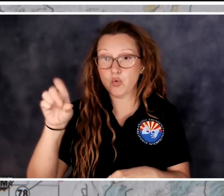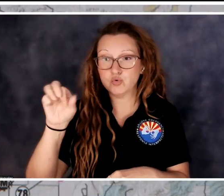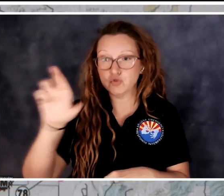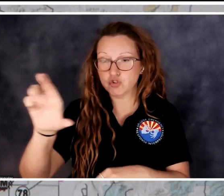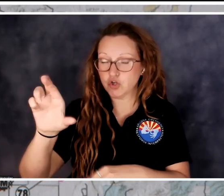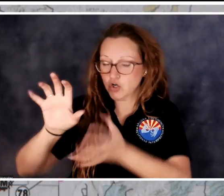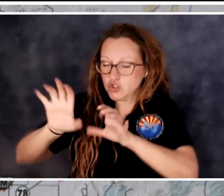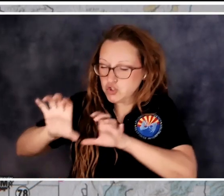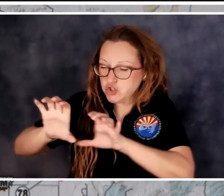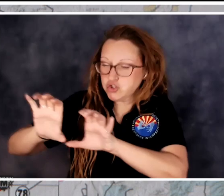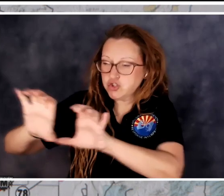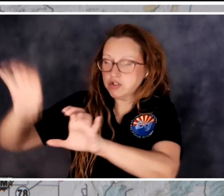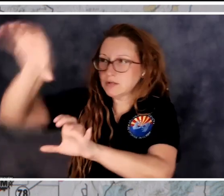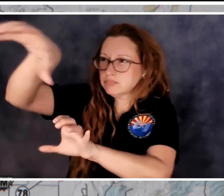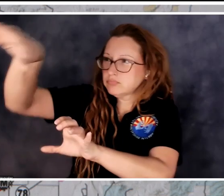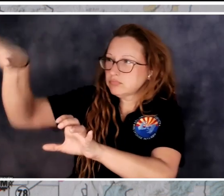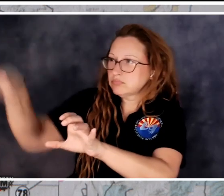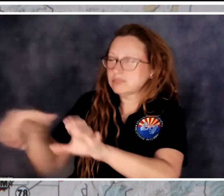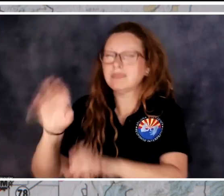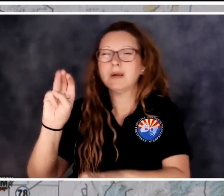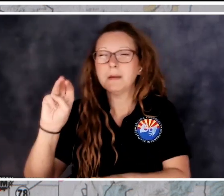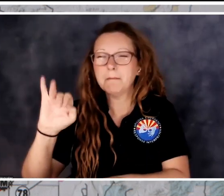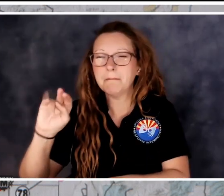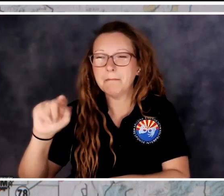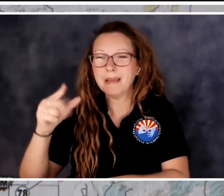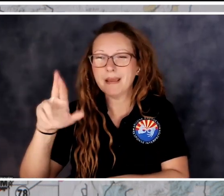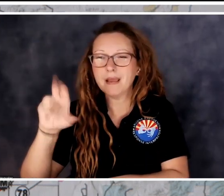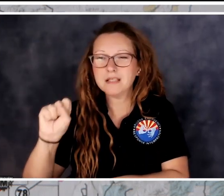That does come around the whole area in the Mingus Ranch area.